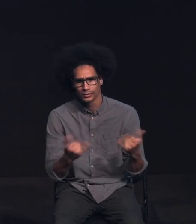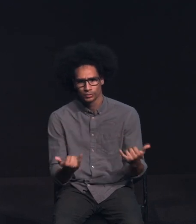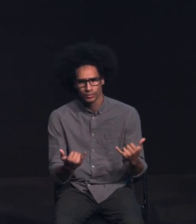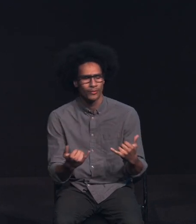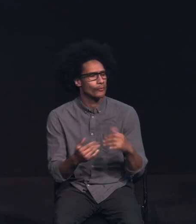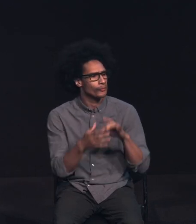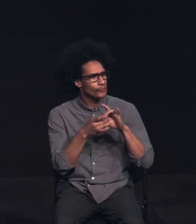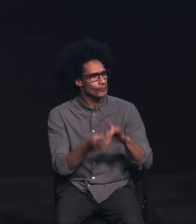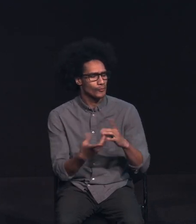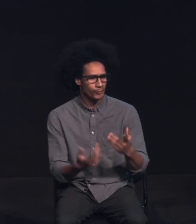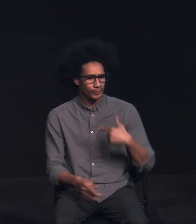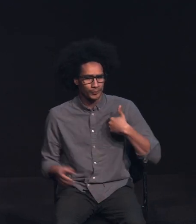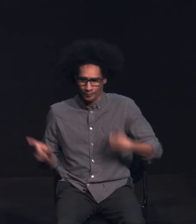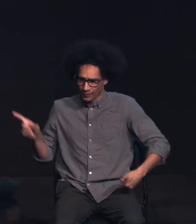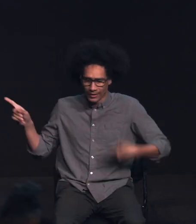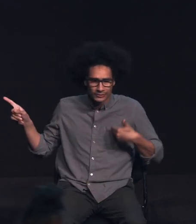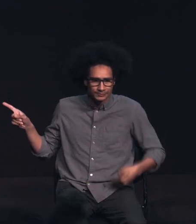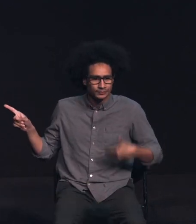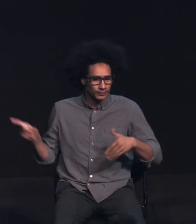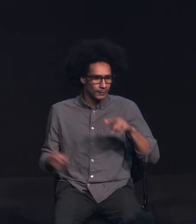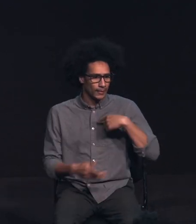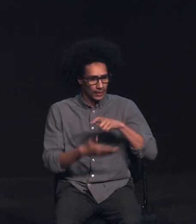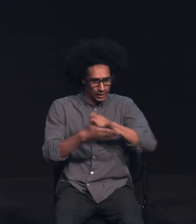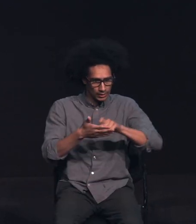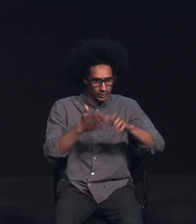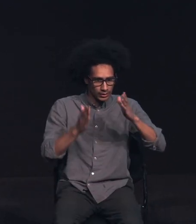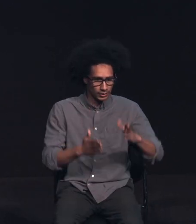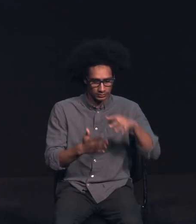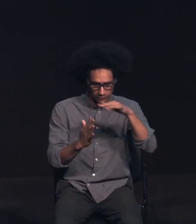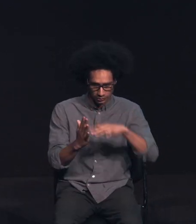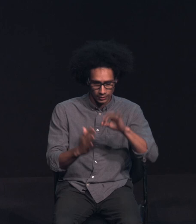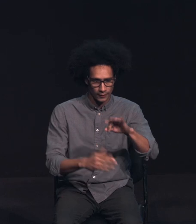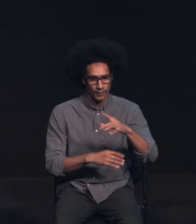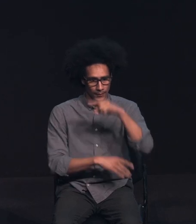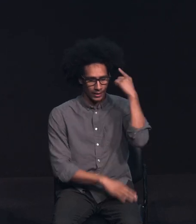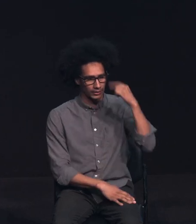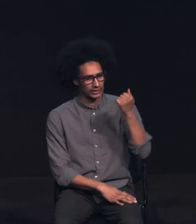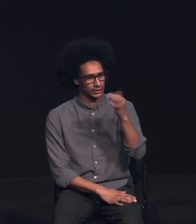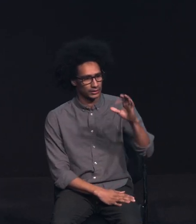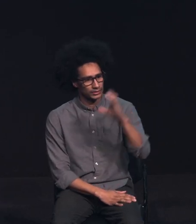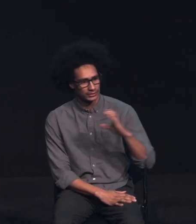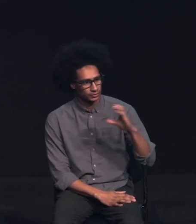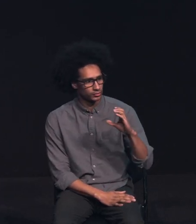I'm a literary historian of the Black 19th century by training